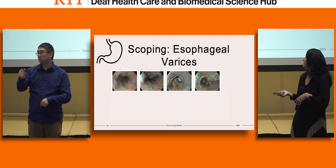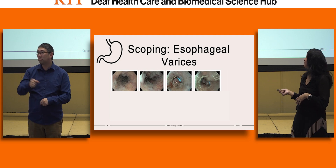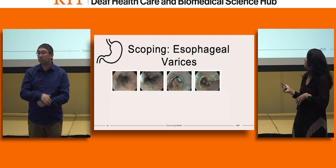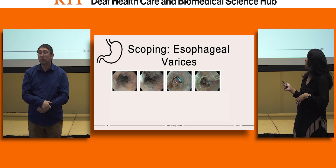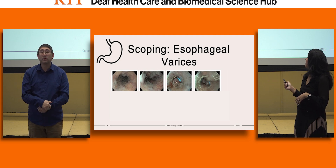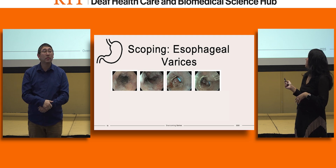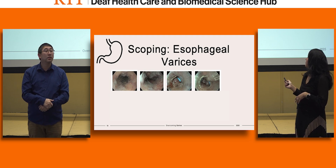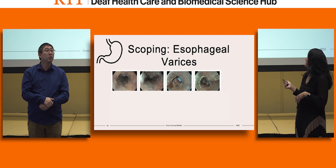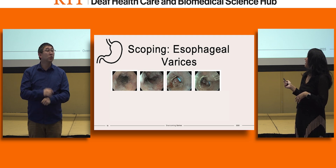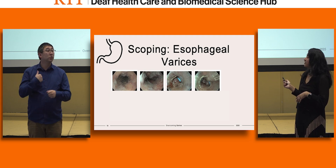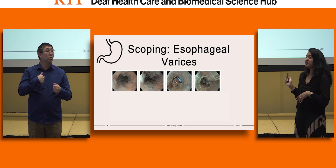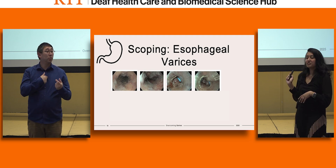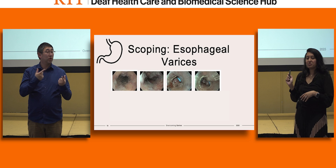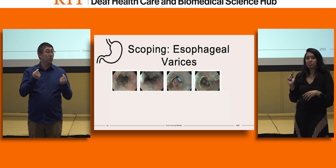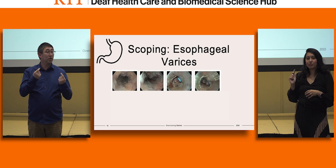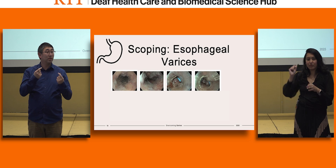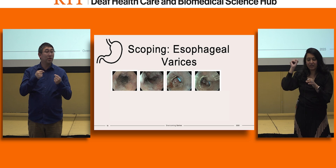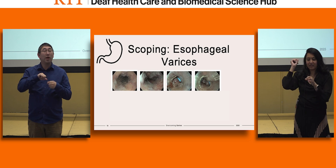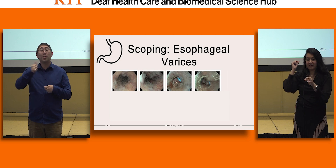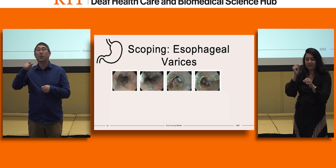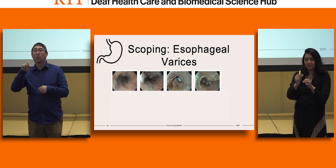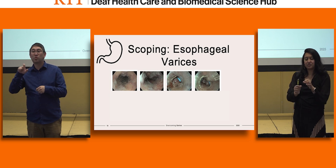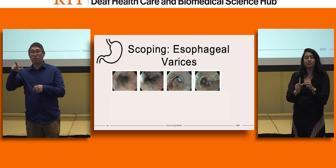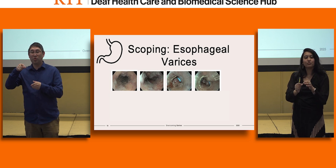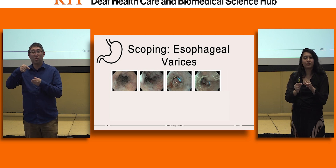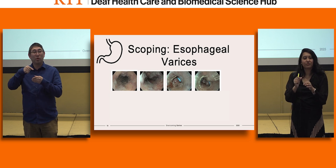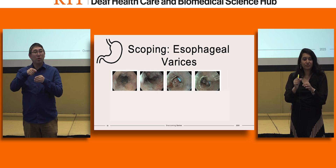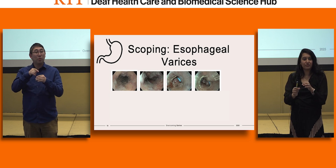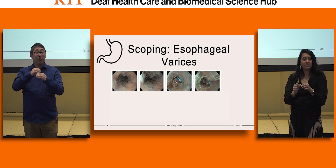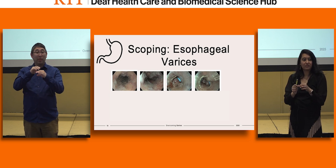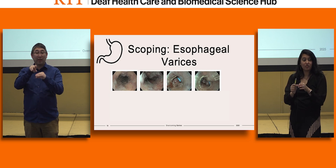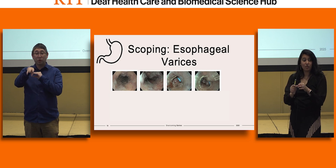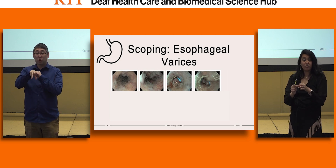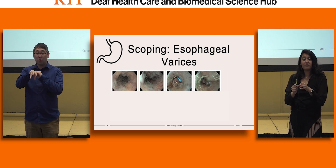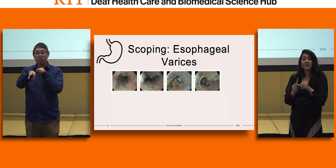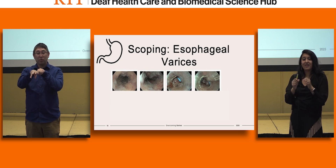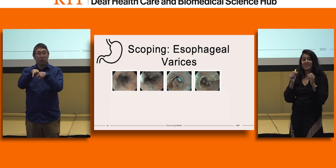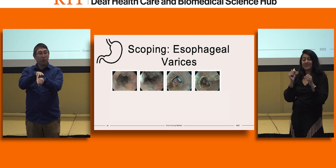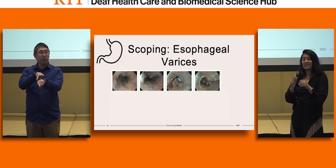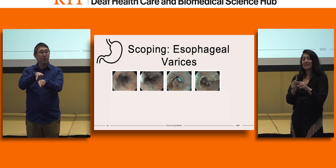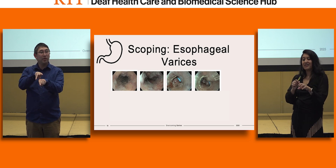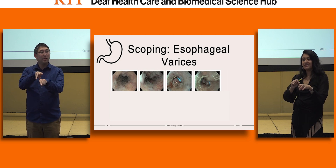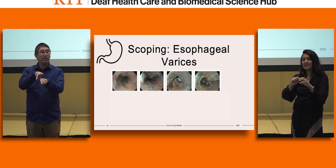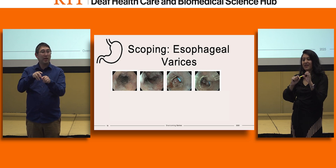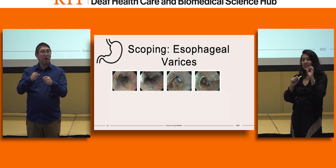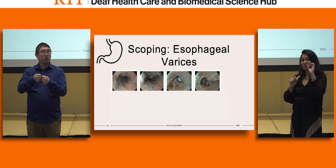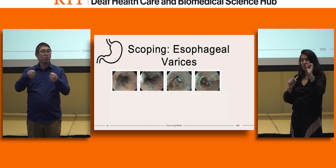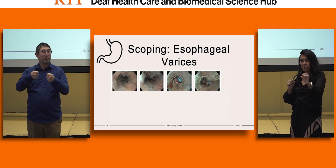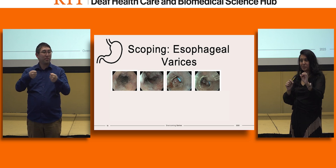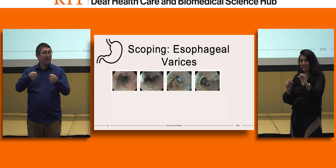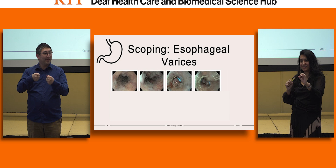And so, we actually deploy another tool through the scope that at the end has rubber bands,